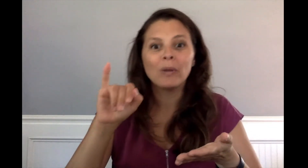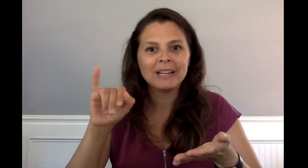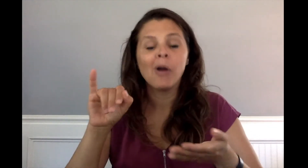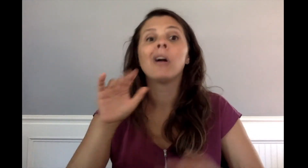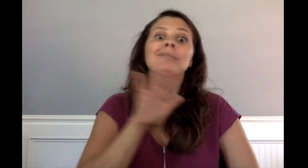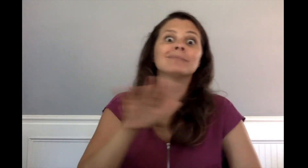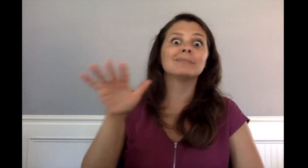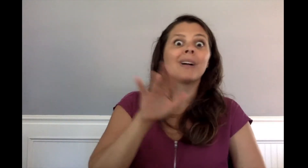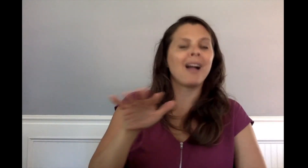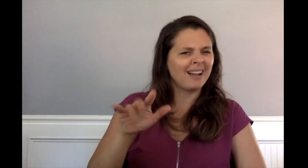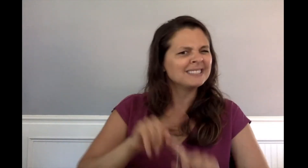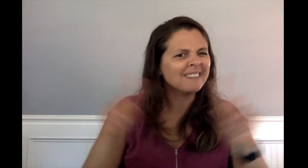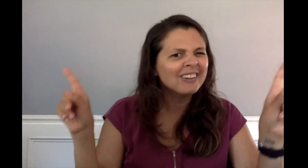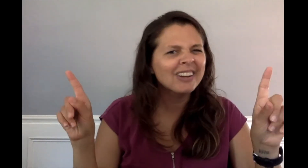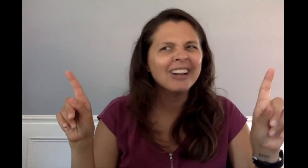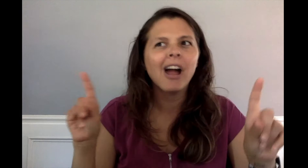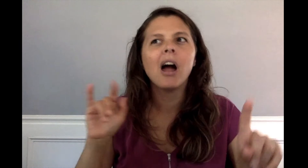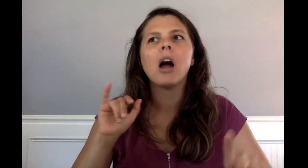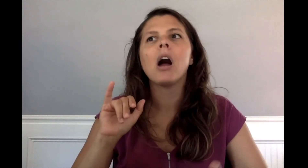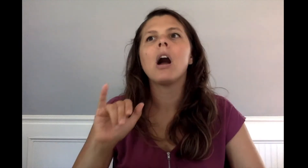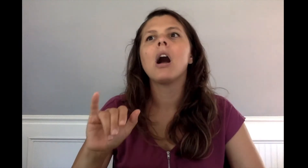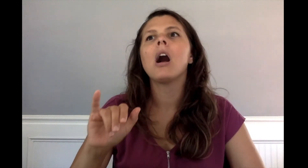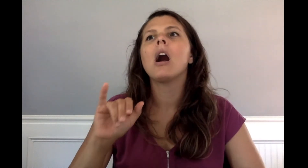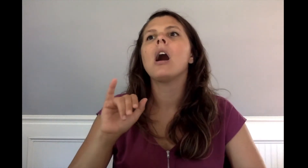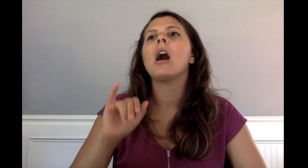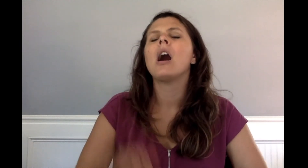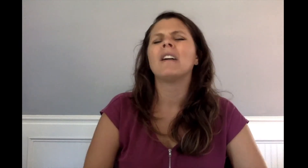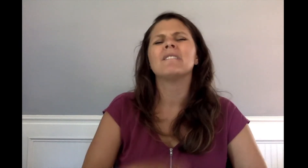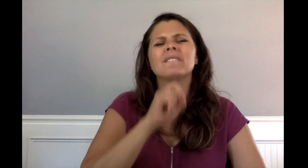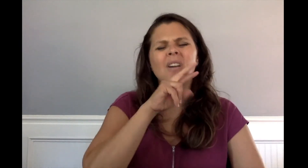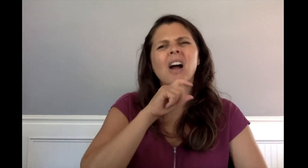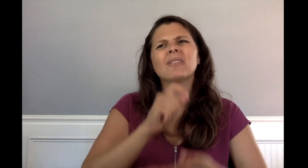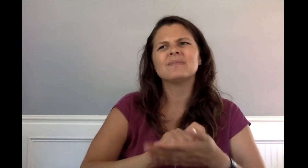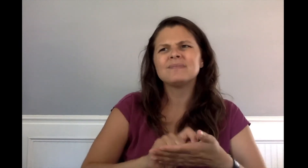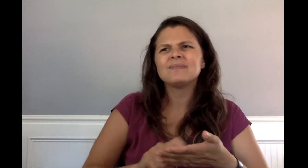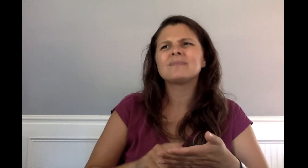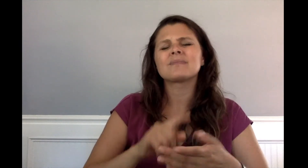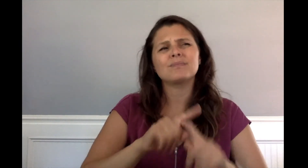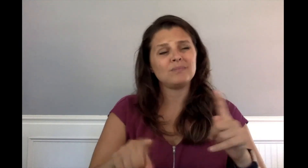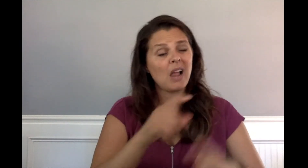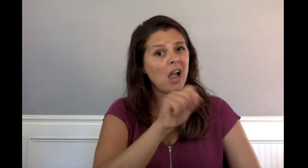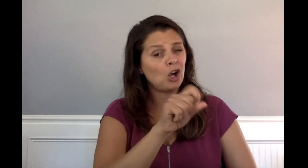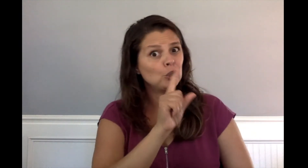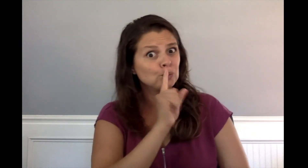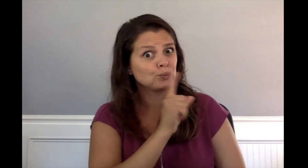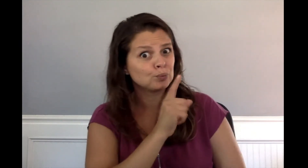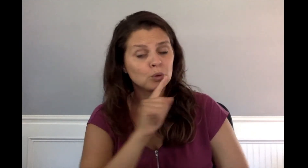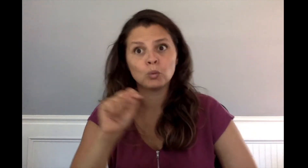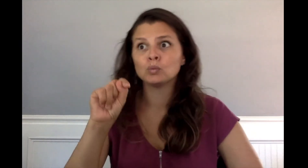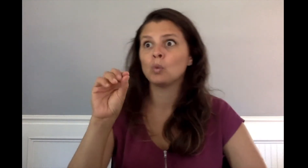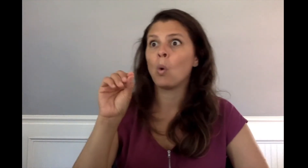When you see the names 'Tony' and 'Toni,' they look different. Frog continued writing. "But you're right!